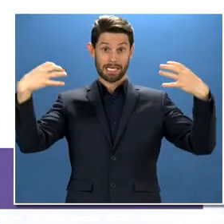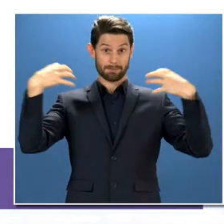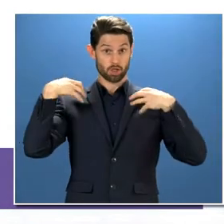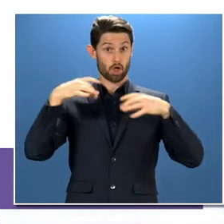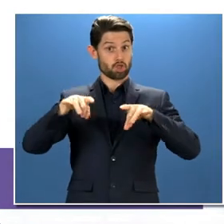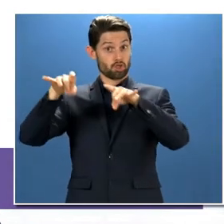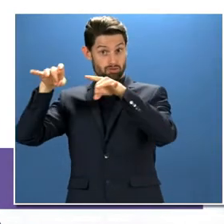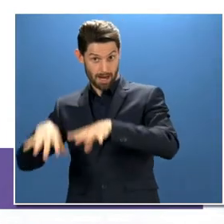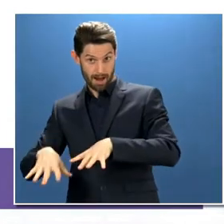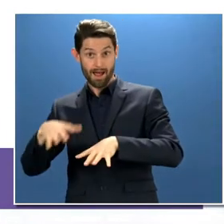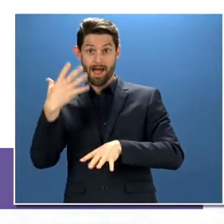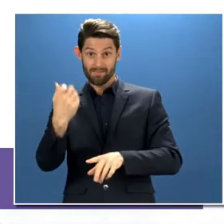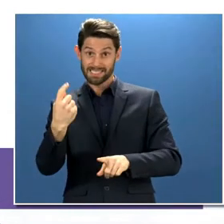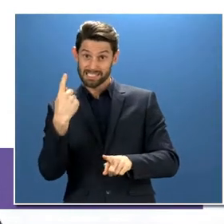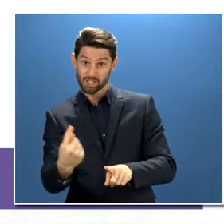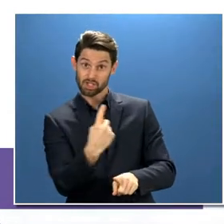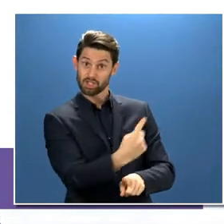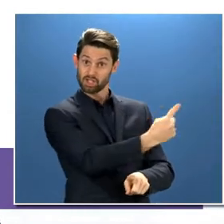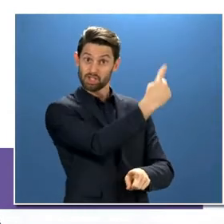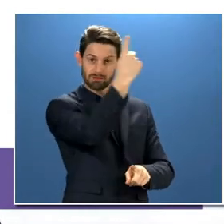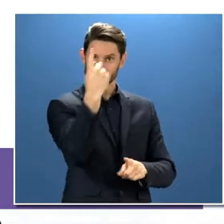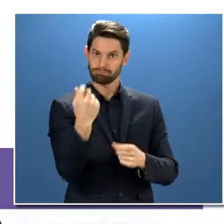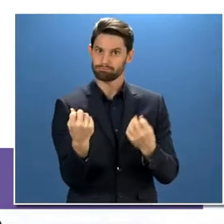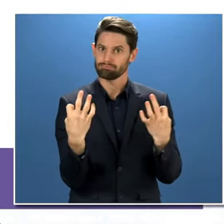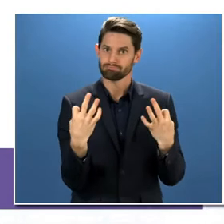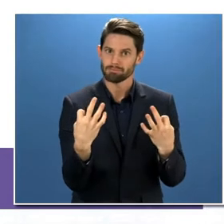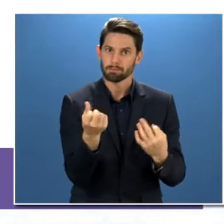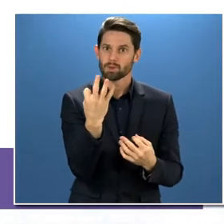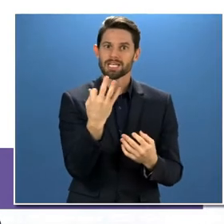So there is a Commonwealth Disability Discrimination Commissioner, but there is no State equivalent.